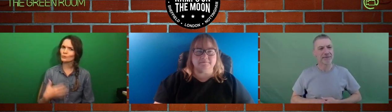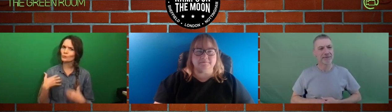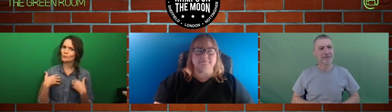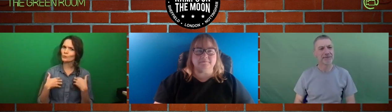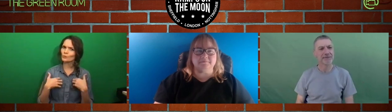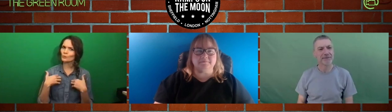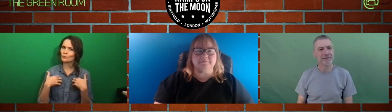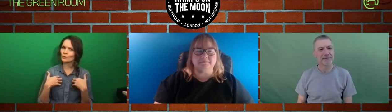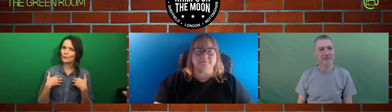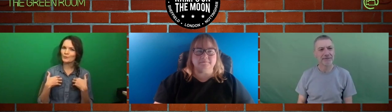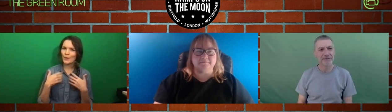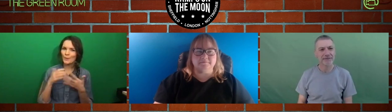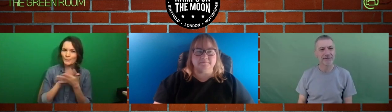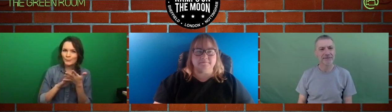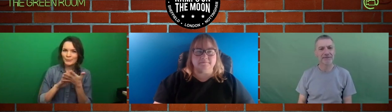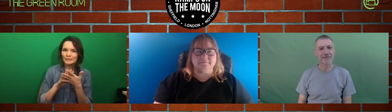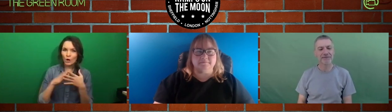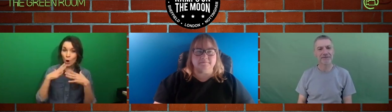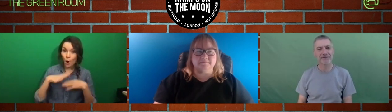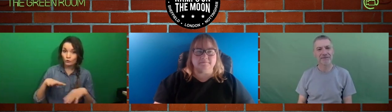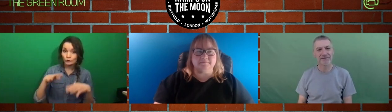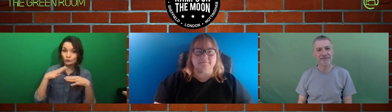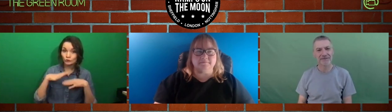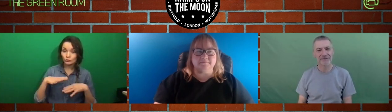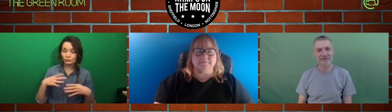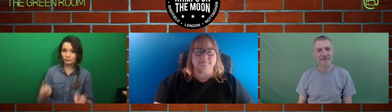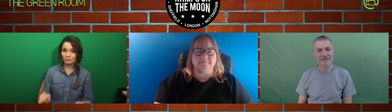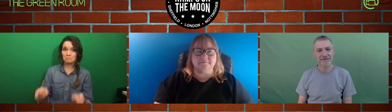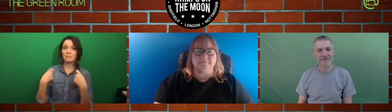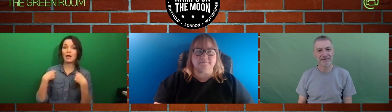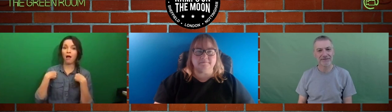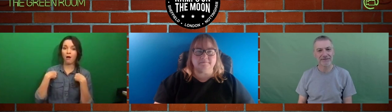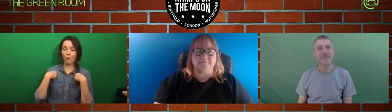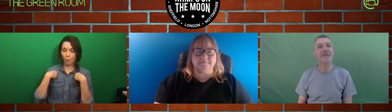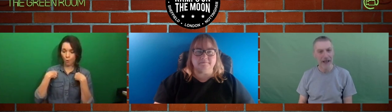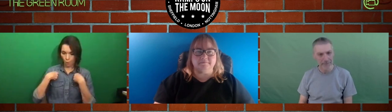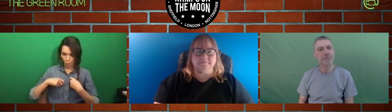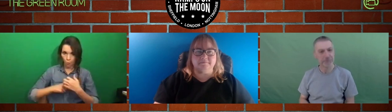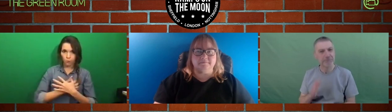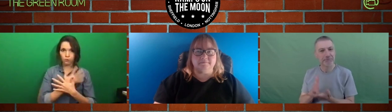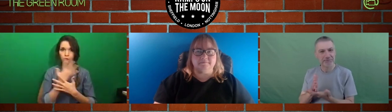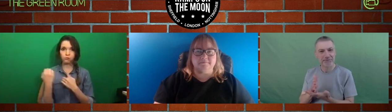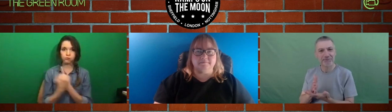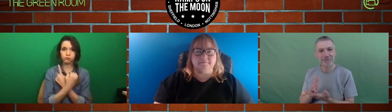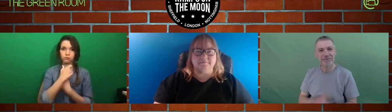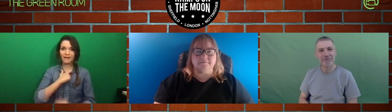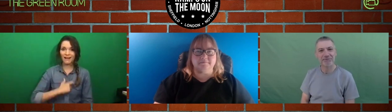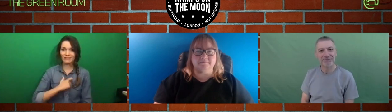of helped you to create the characters then? RH: Yes it did, yes.